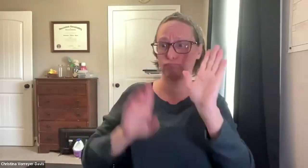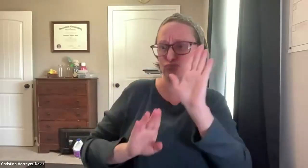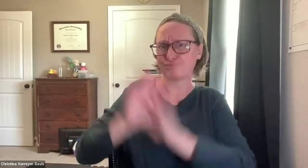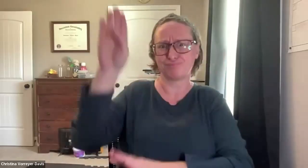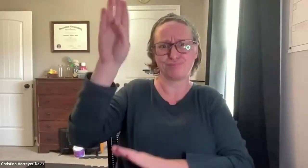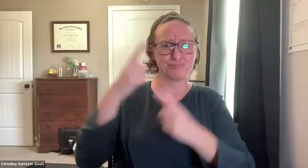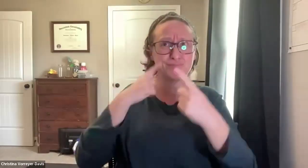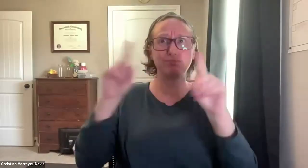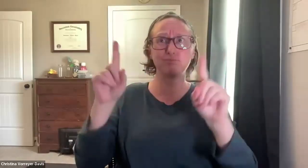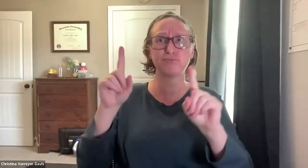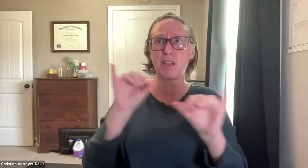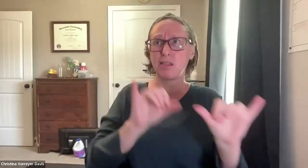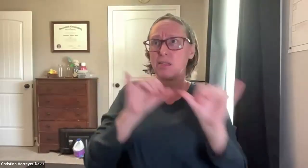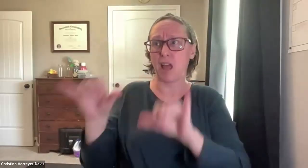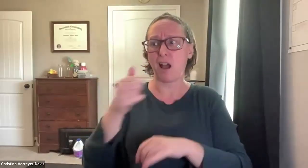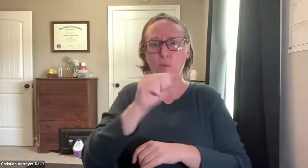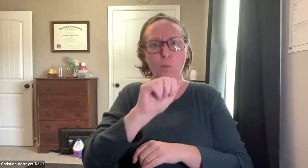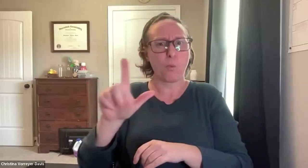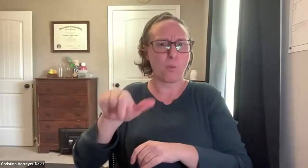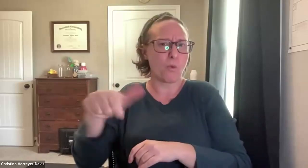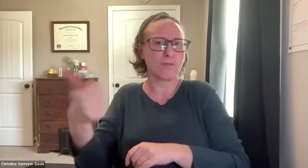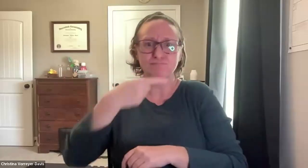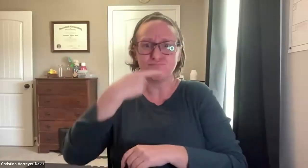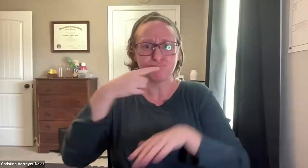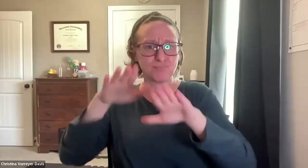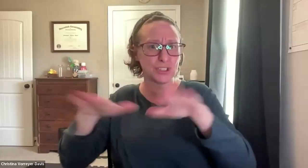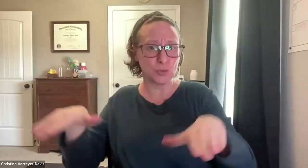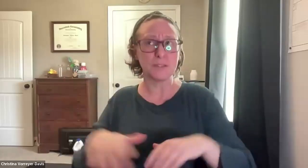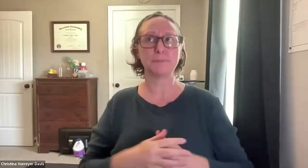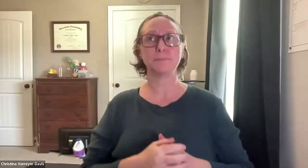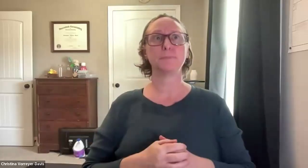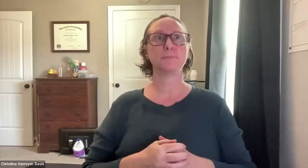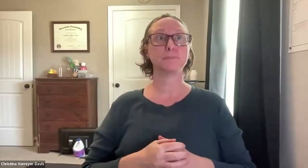Families want to provide every opportunity to thrive, just like other hearing children.